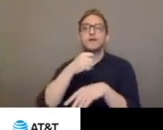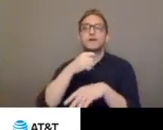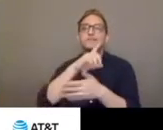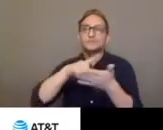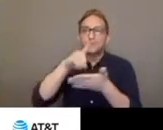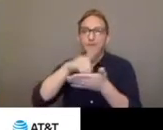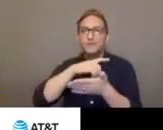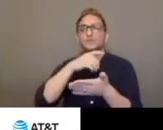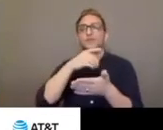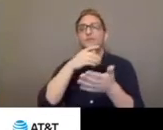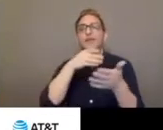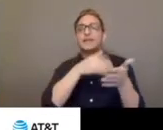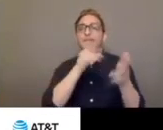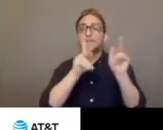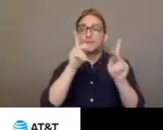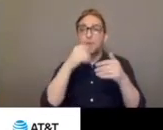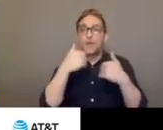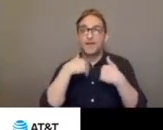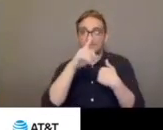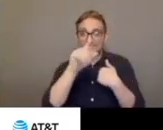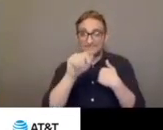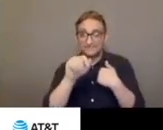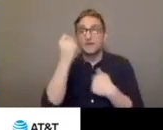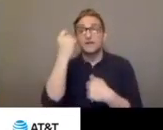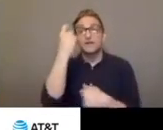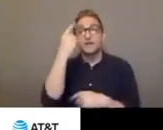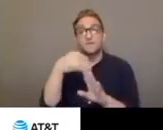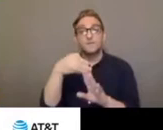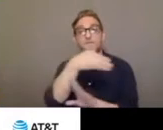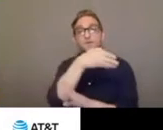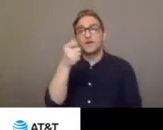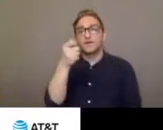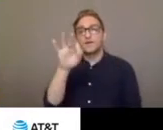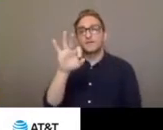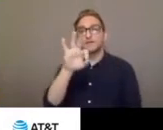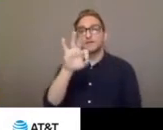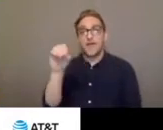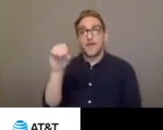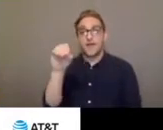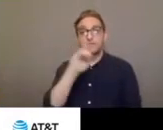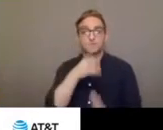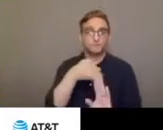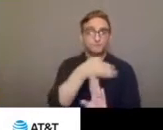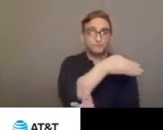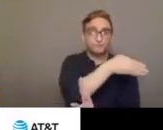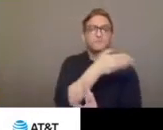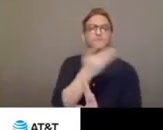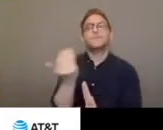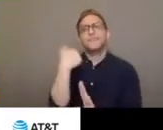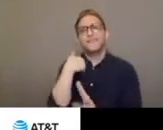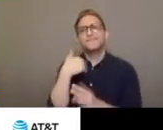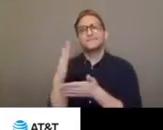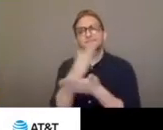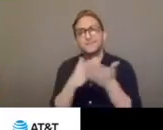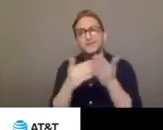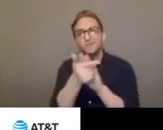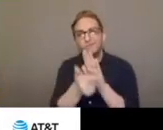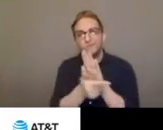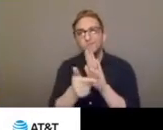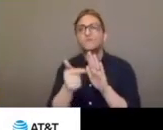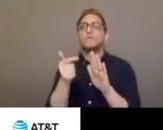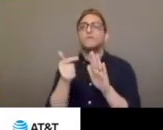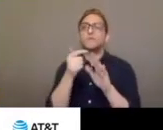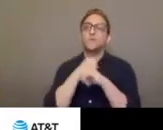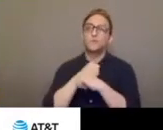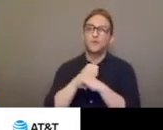and prior to 1990 there were a few acts that protected the rights of individuals with disabilities